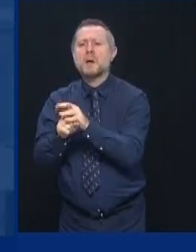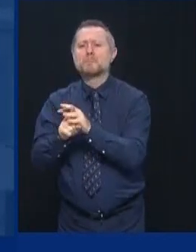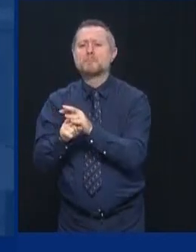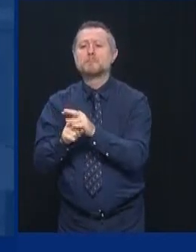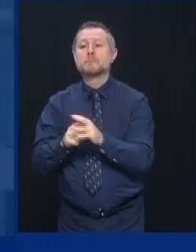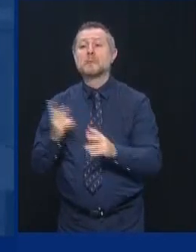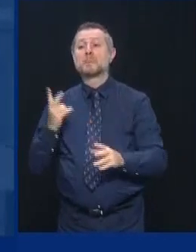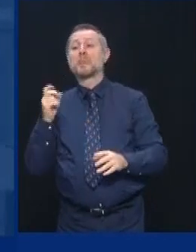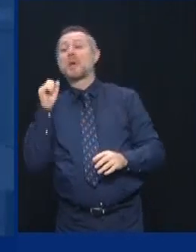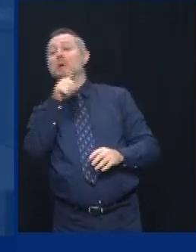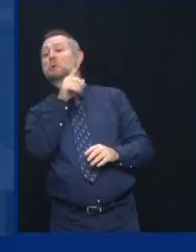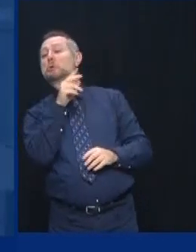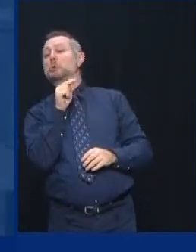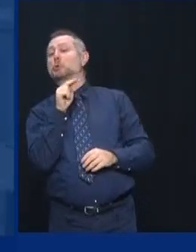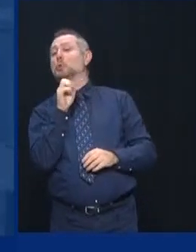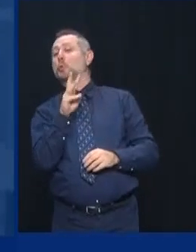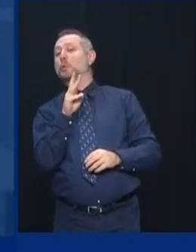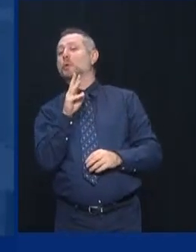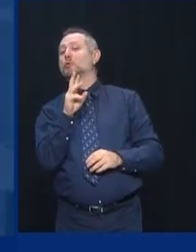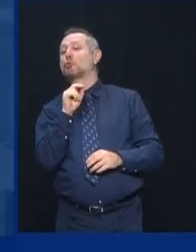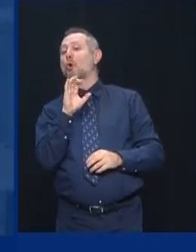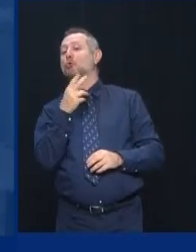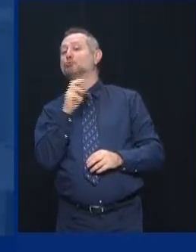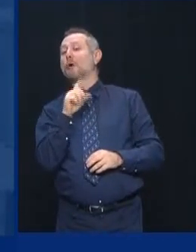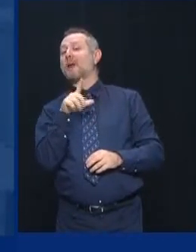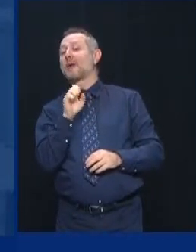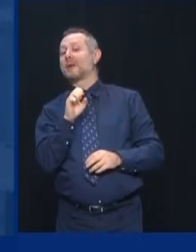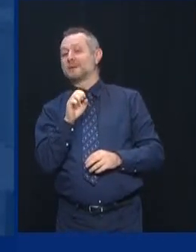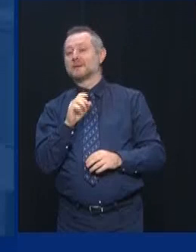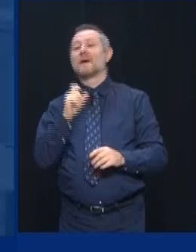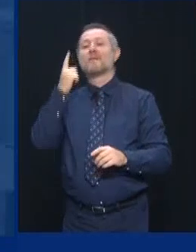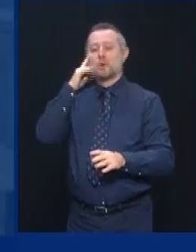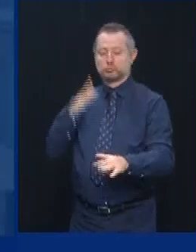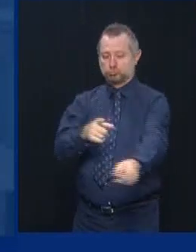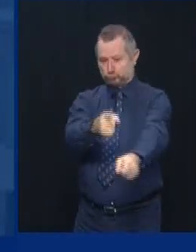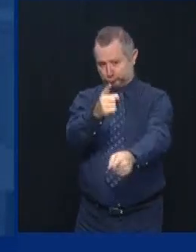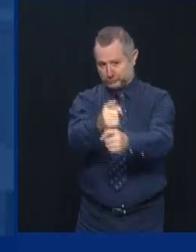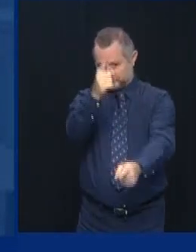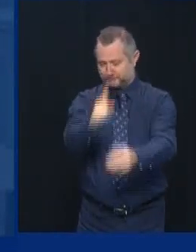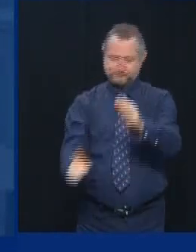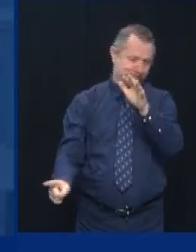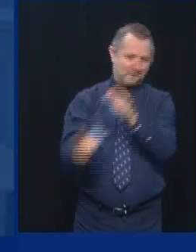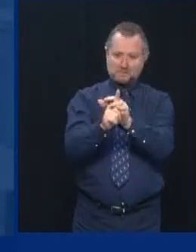WE CALL HOTSPOTS. WHERE WAS THE FIRST HOTSPOT IN UNITED STATES OF AMERICA? TRIVIA CONTEST.